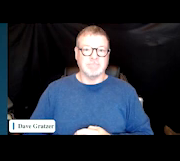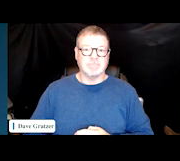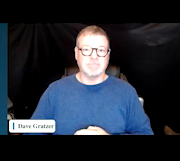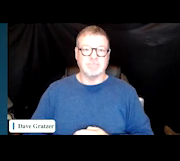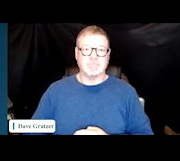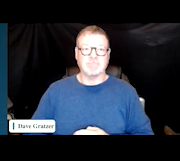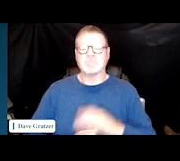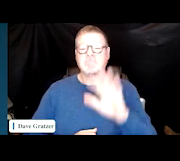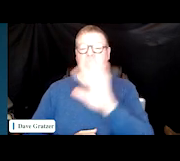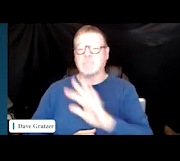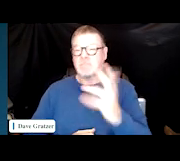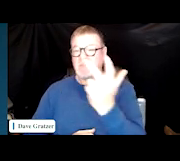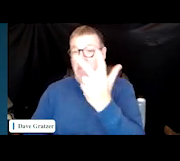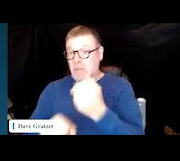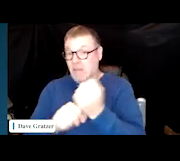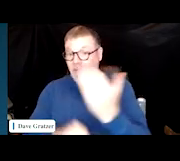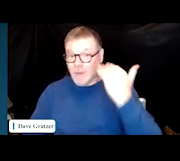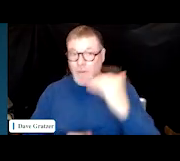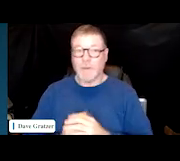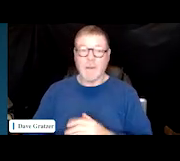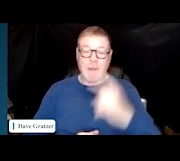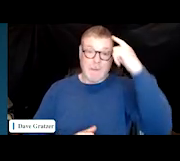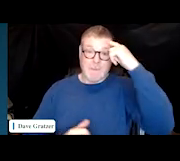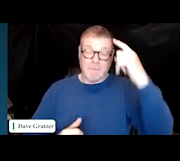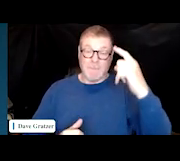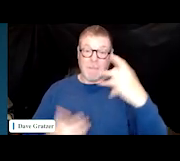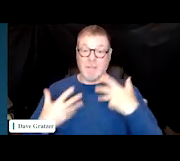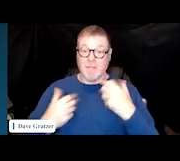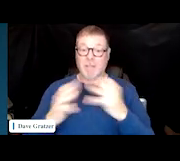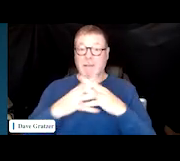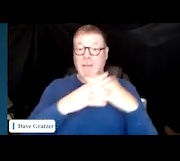About three years ago, Mental Health America put out a brief that